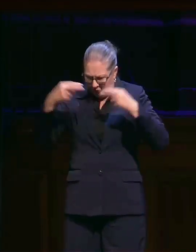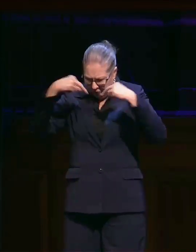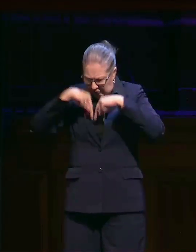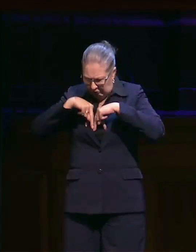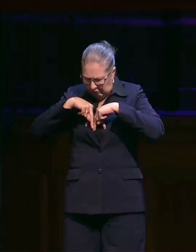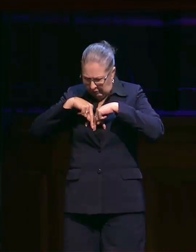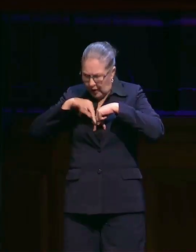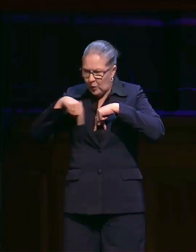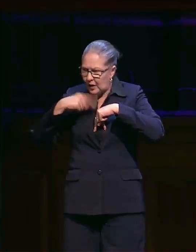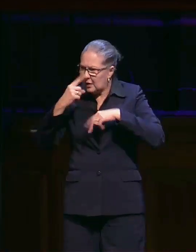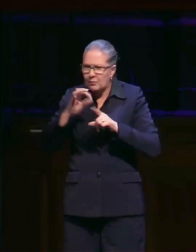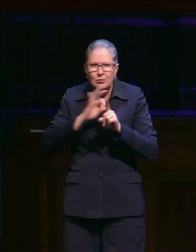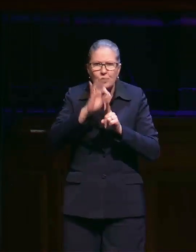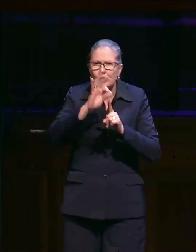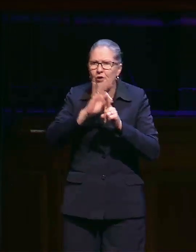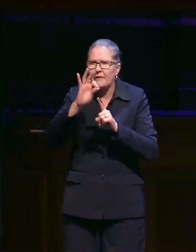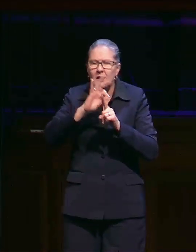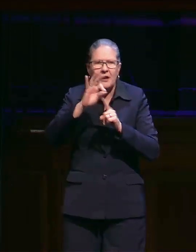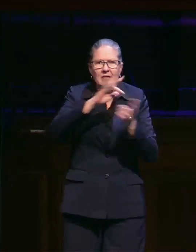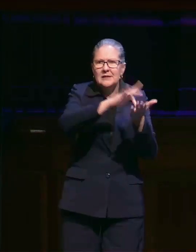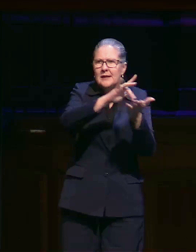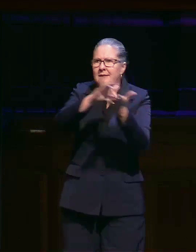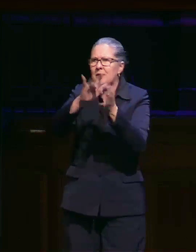improve the institutions that have helped hold together this long period of